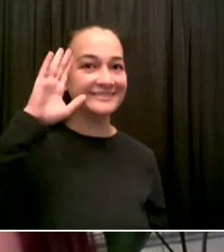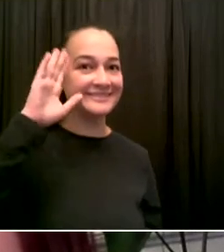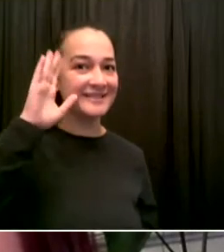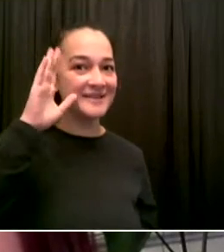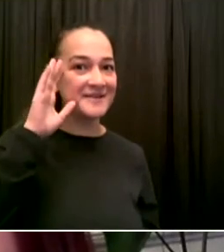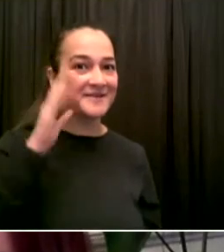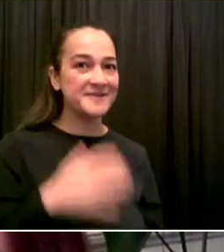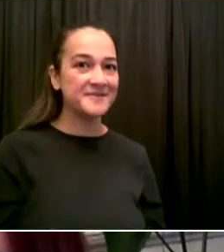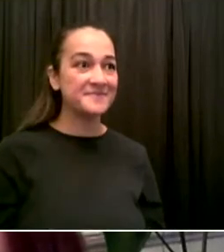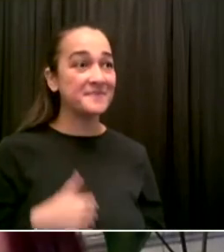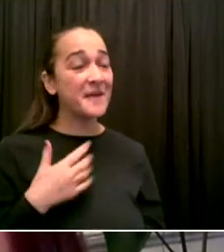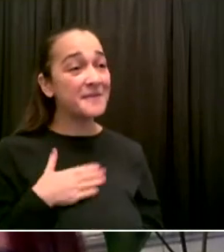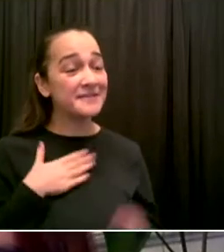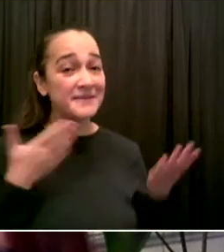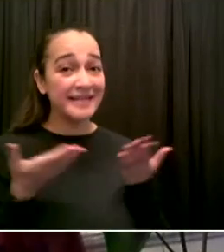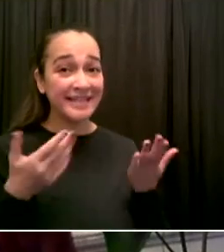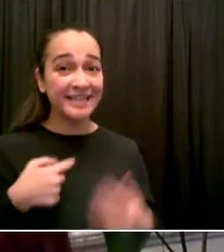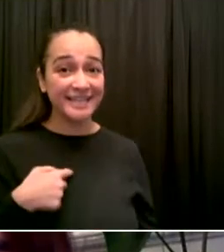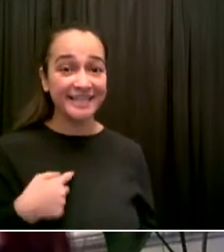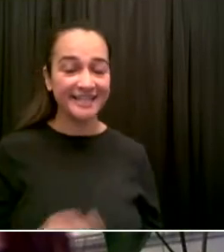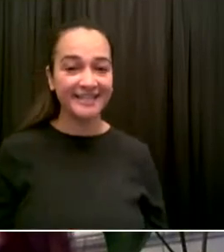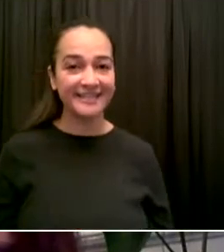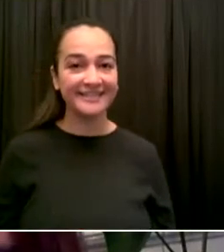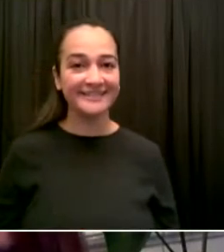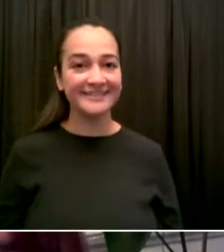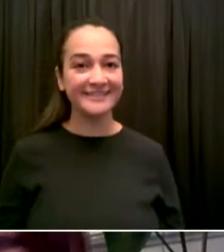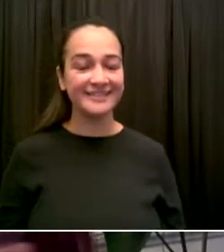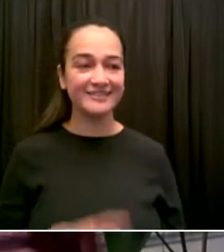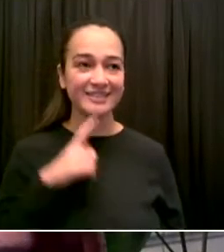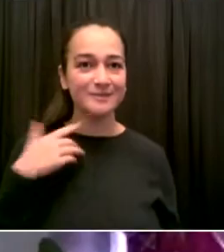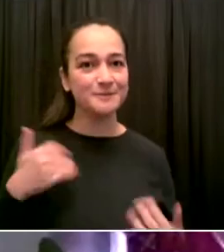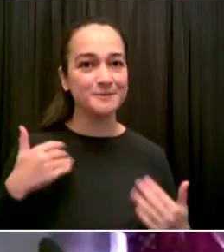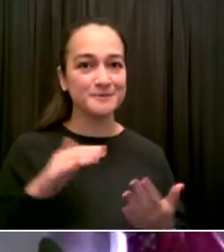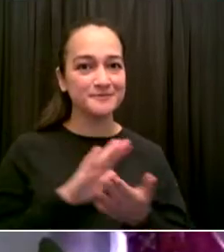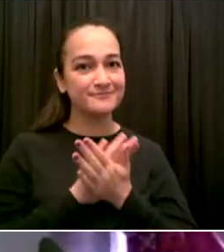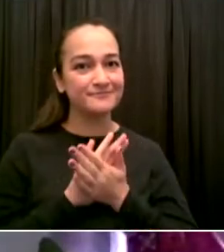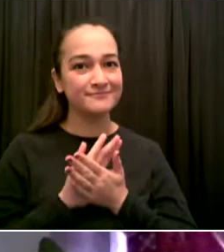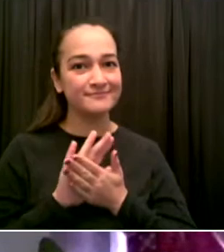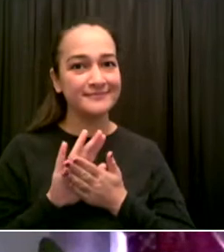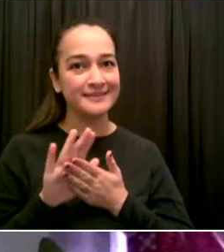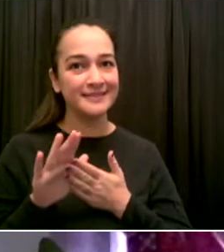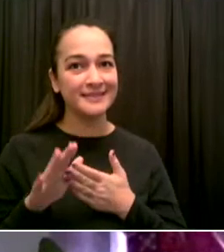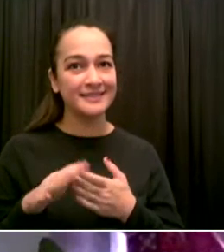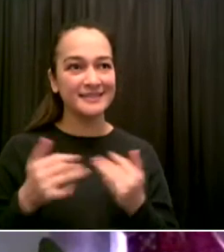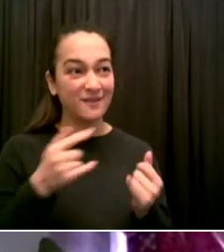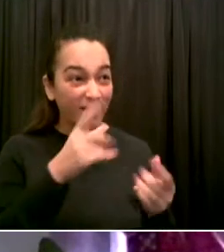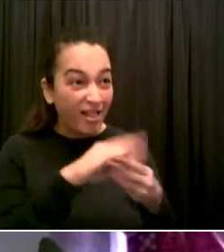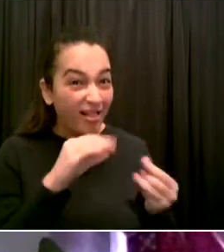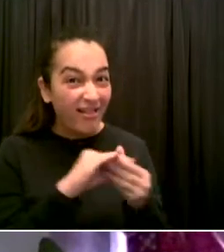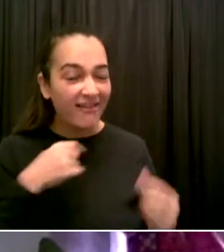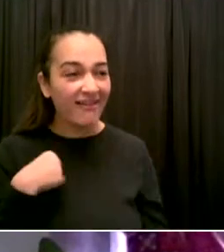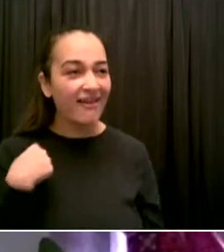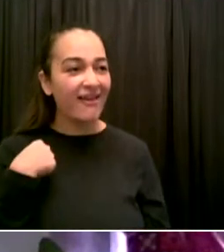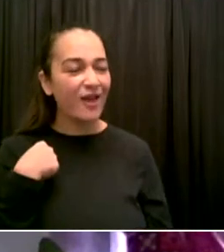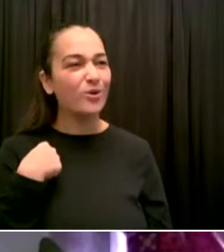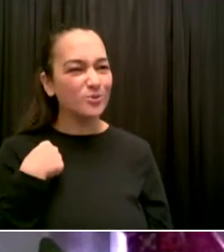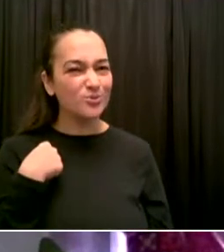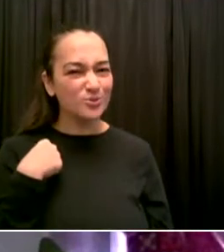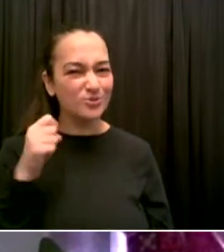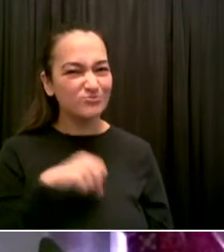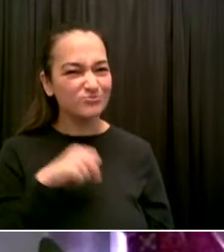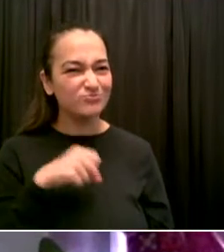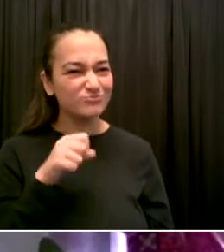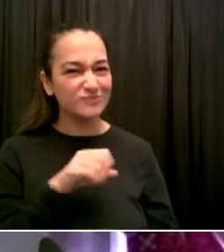I'M OIDNG SO WELL, SO LUCKY